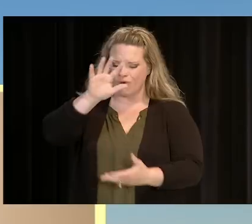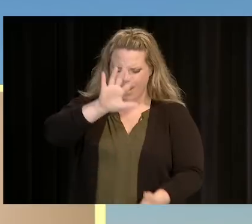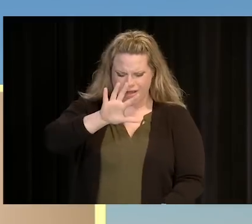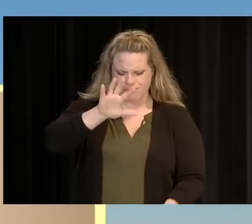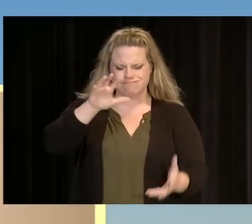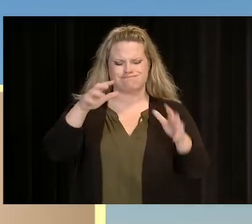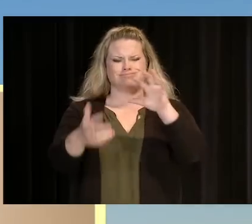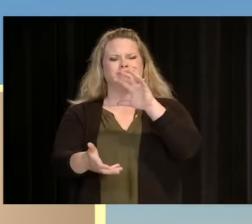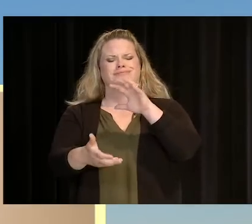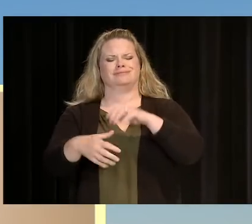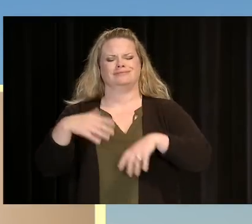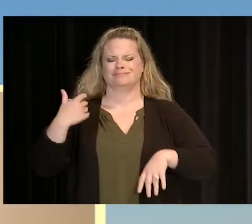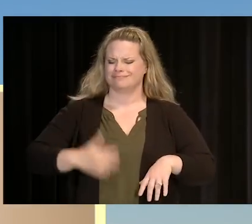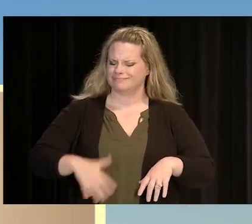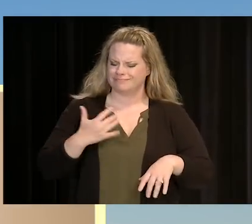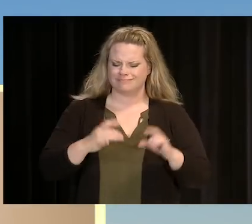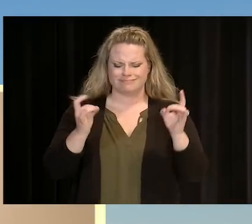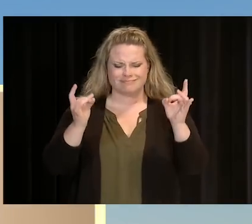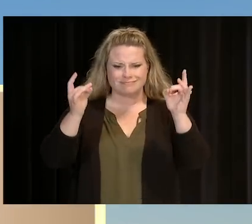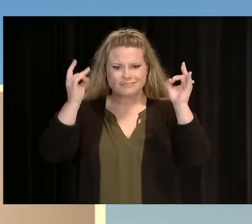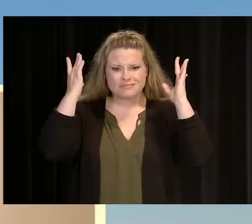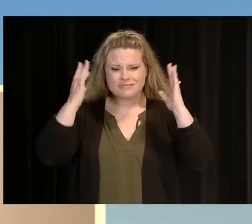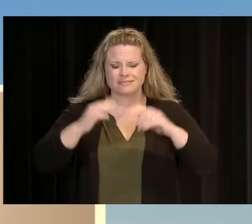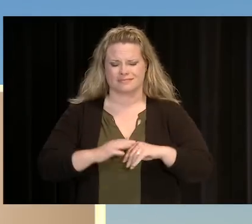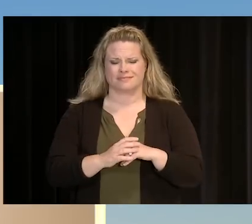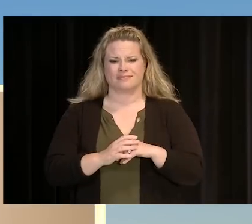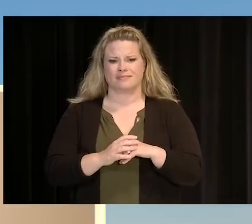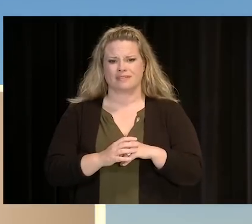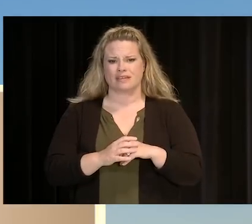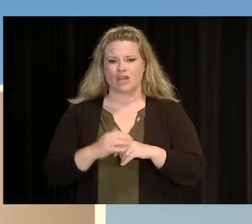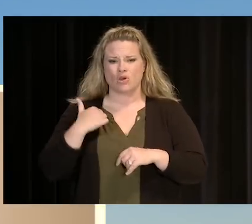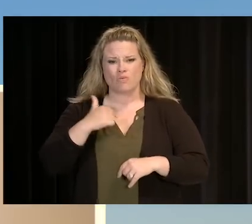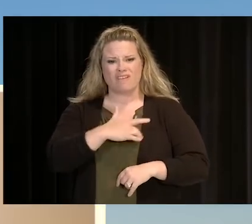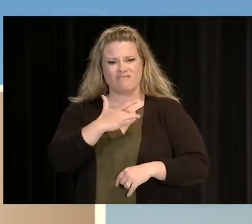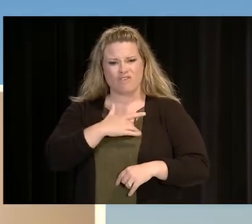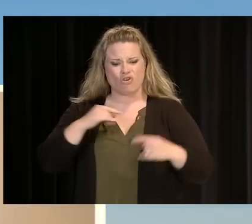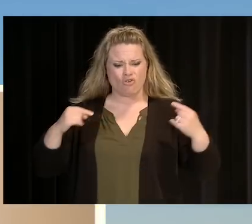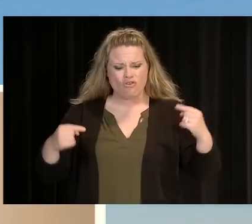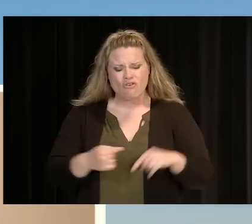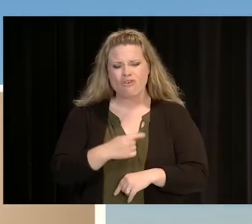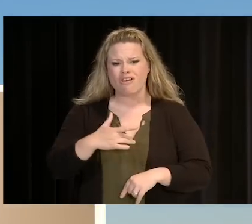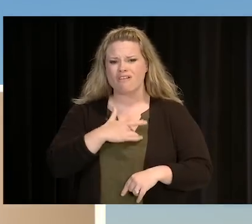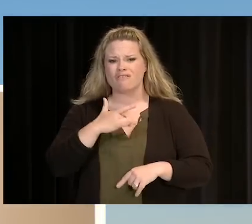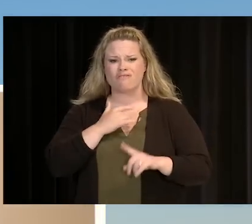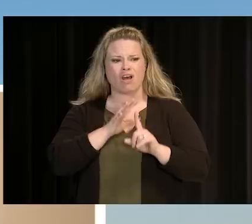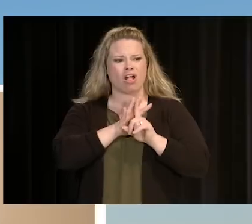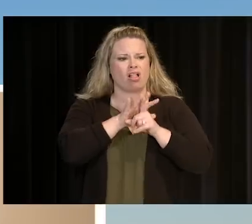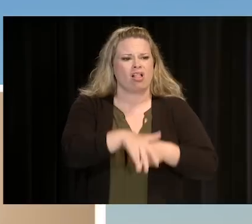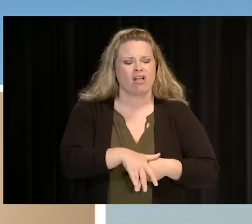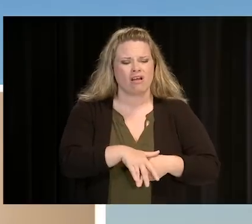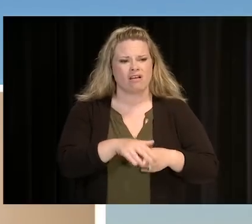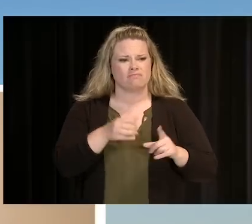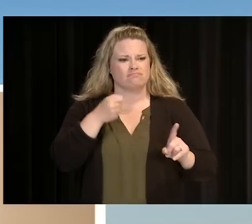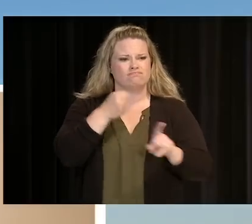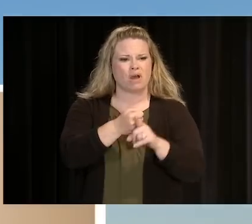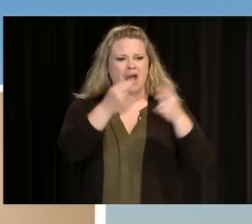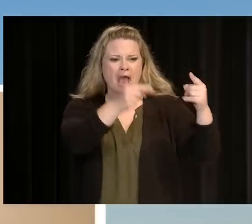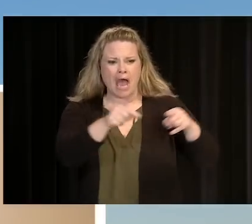THIS YEAR, 2020 LAUGHED AT OUR PLANS AND TOOK THEM AWAY FROM US. A LOT OF US WERE HURT AND BEAT DOWN BY THE SEVERAL DEVASTATING EVENTS OF THIS YEAR,